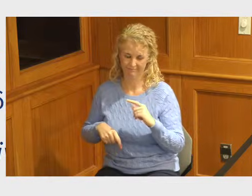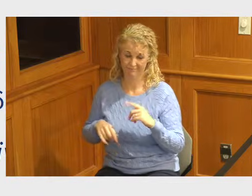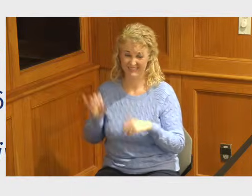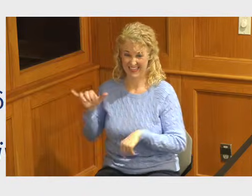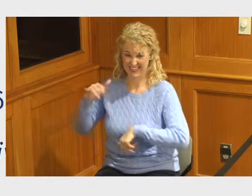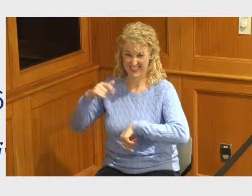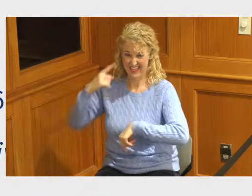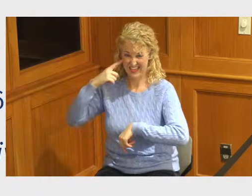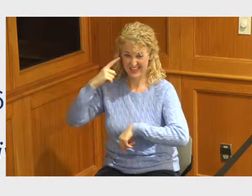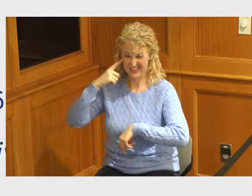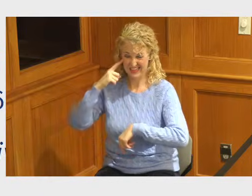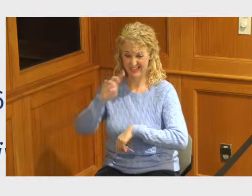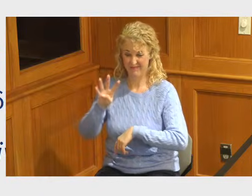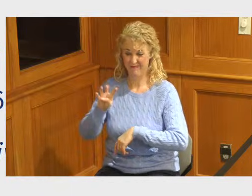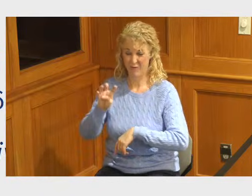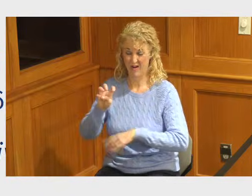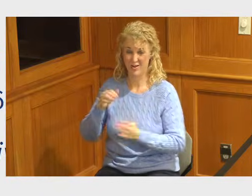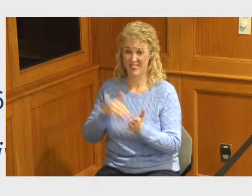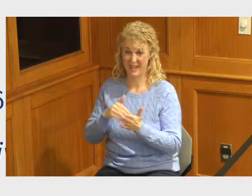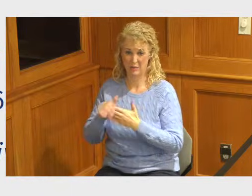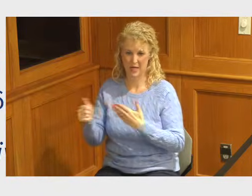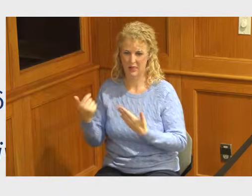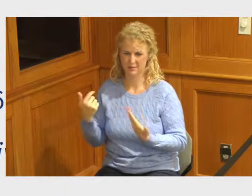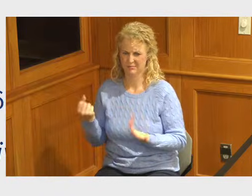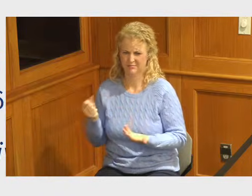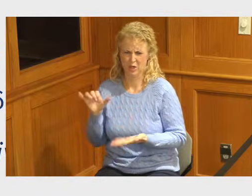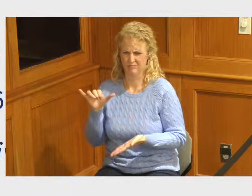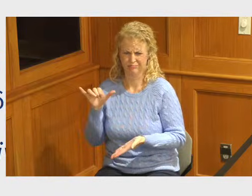case, I think was something like $400,000. Like, there's just no way to financially make it work.